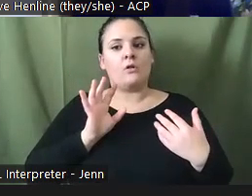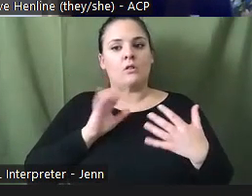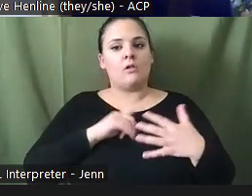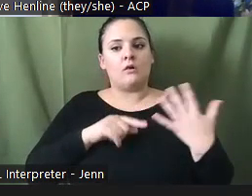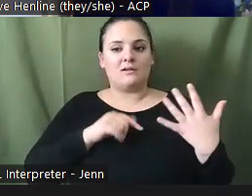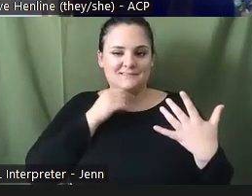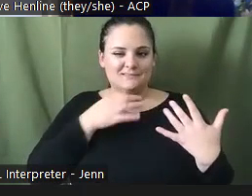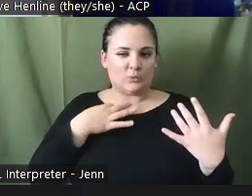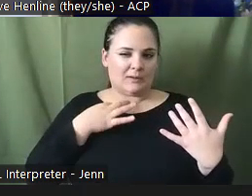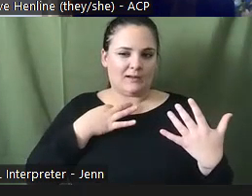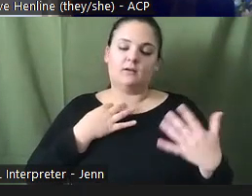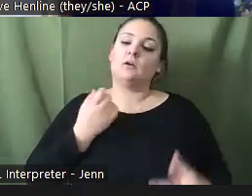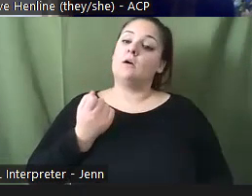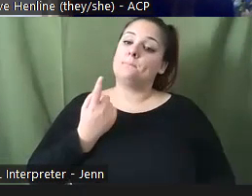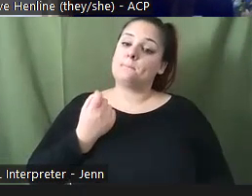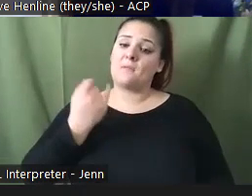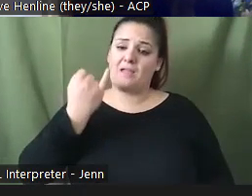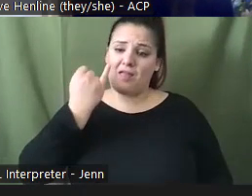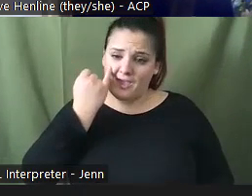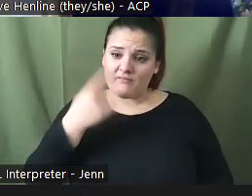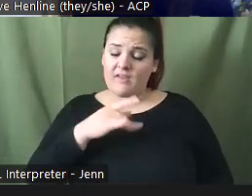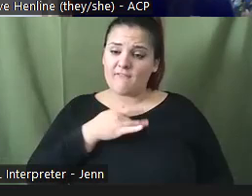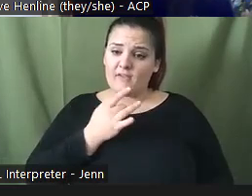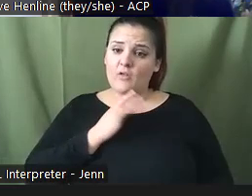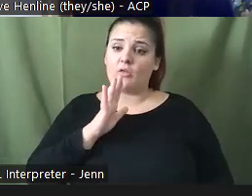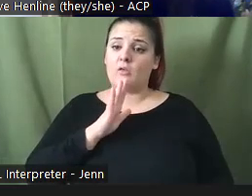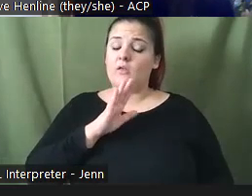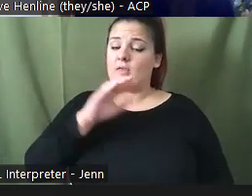think that this program would benefit their safety plan. But there are always things to